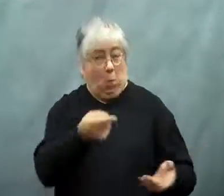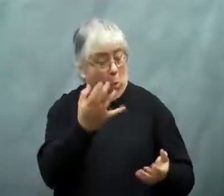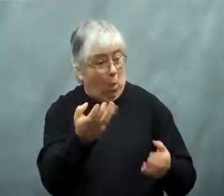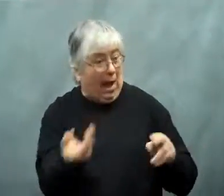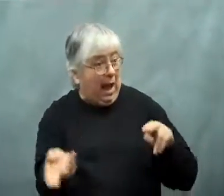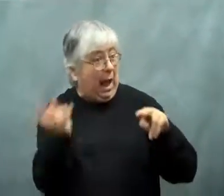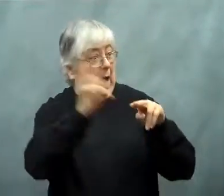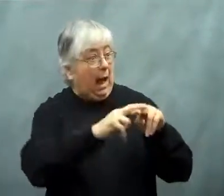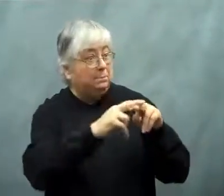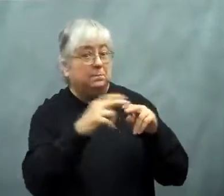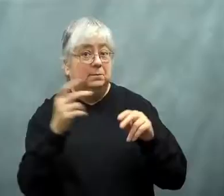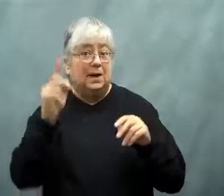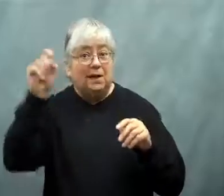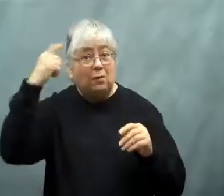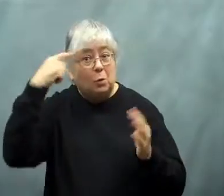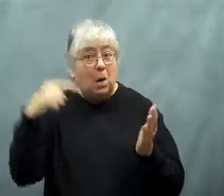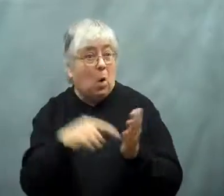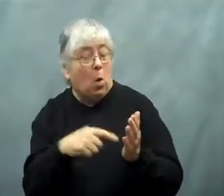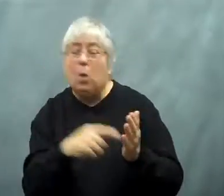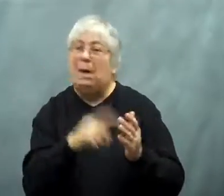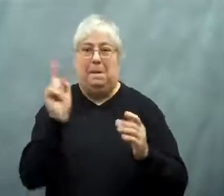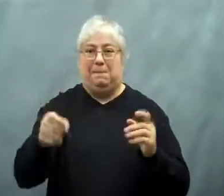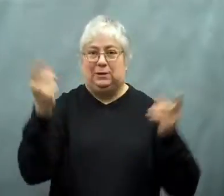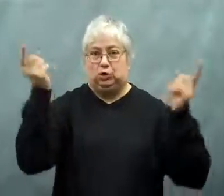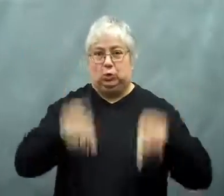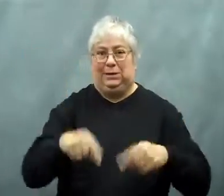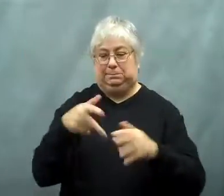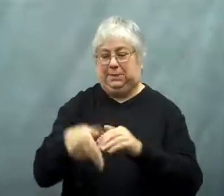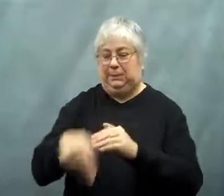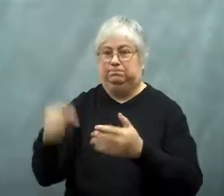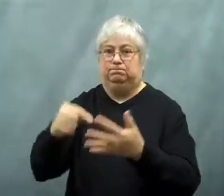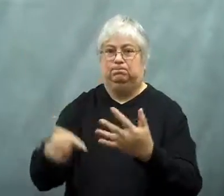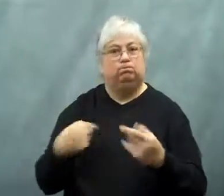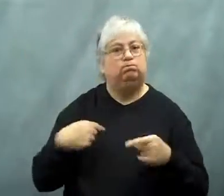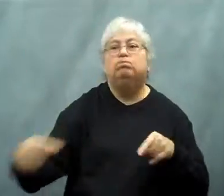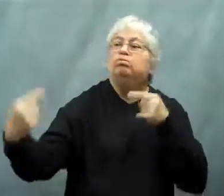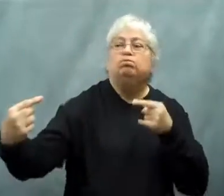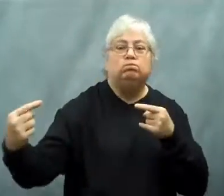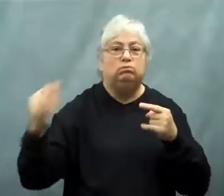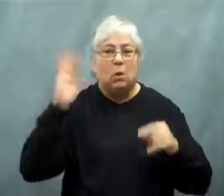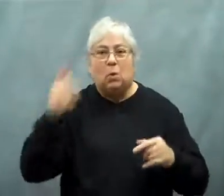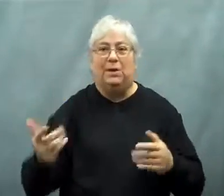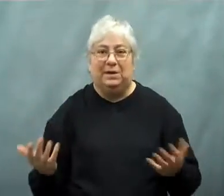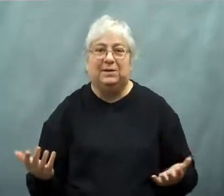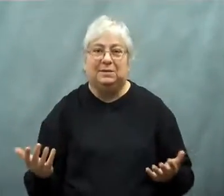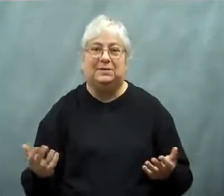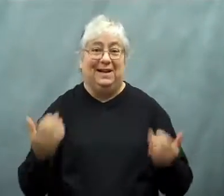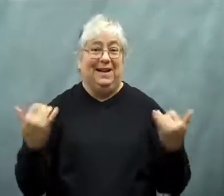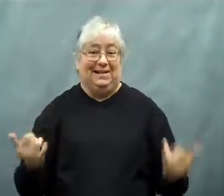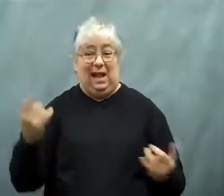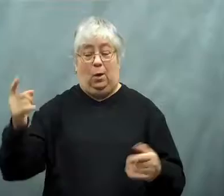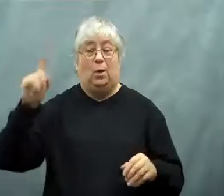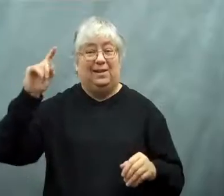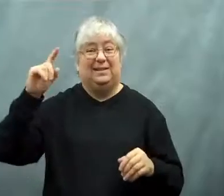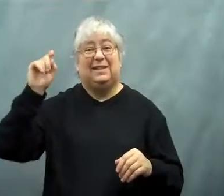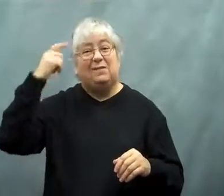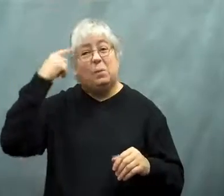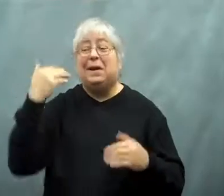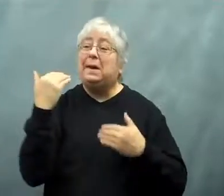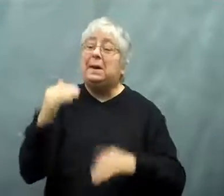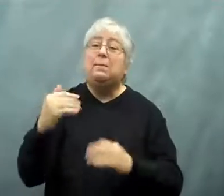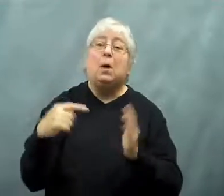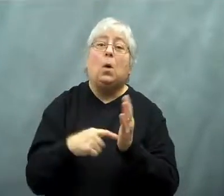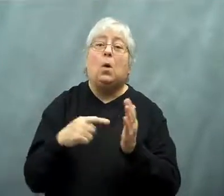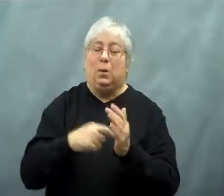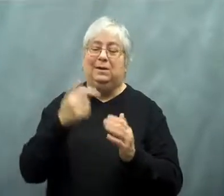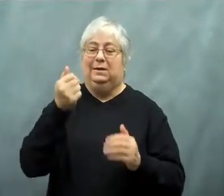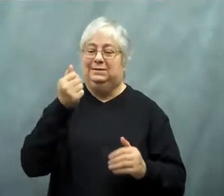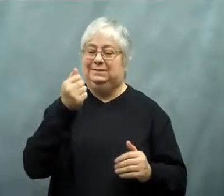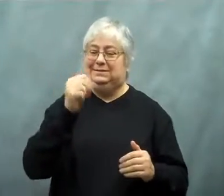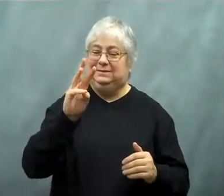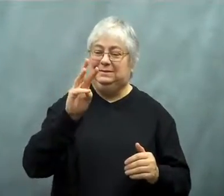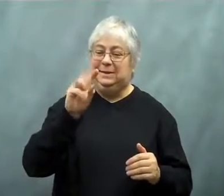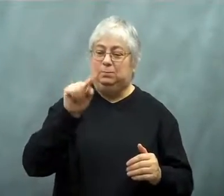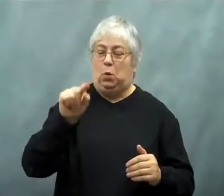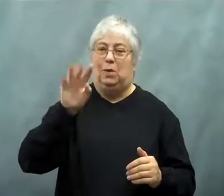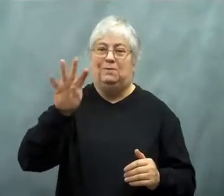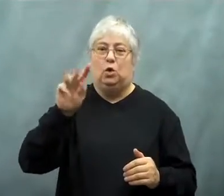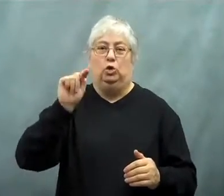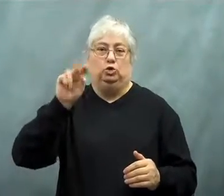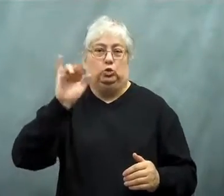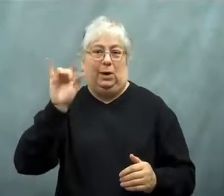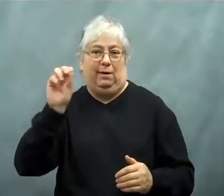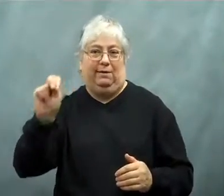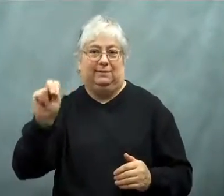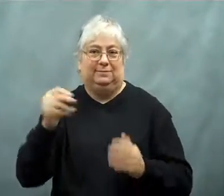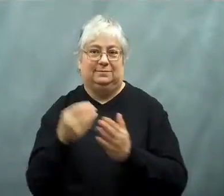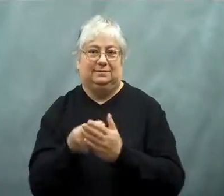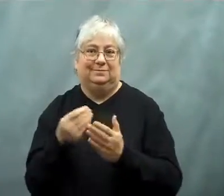In order to get approval of an increased debt ceiling, these cuts must be included.